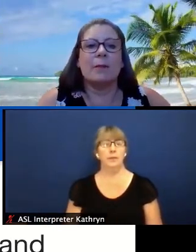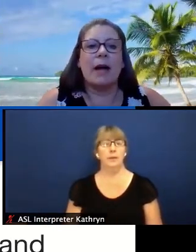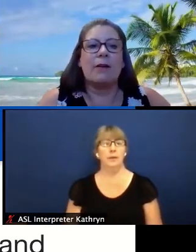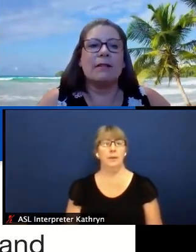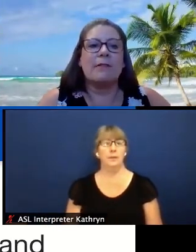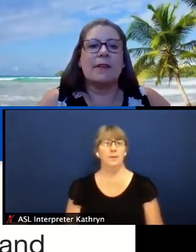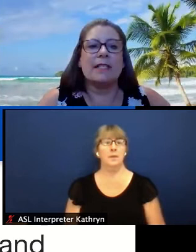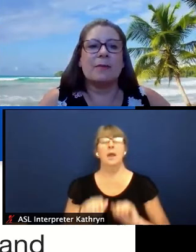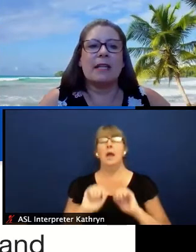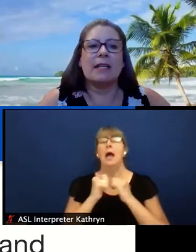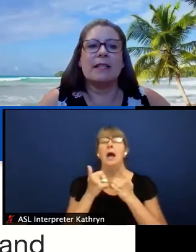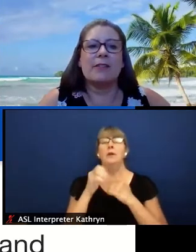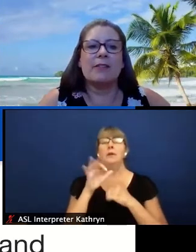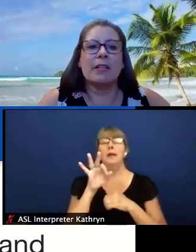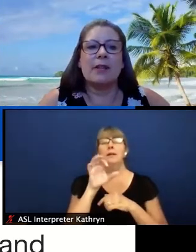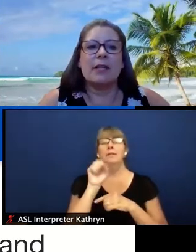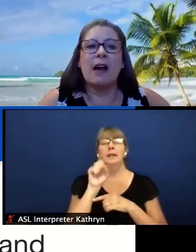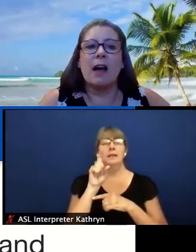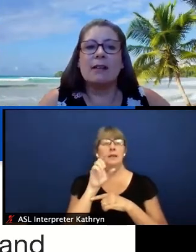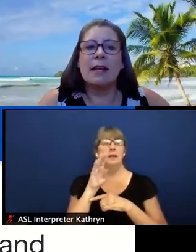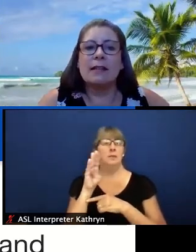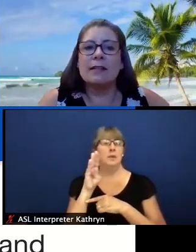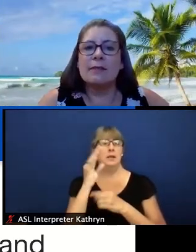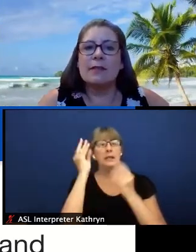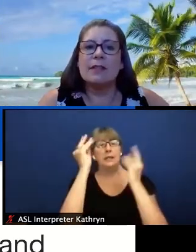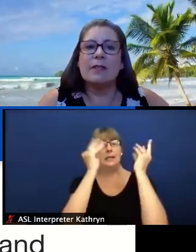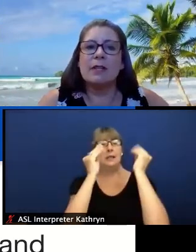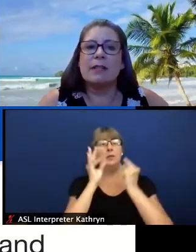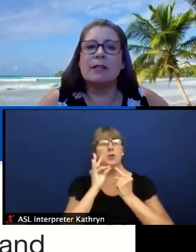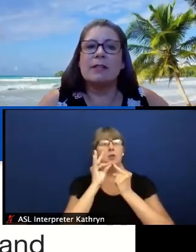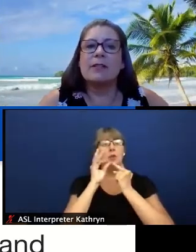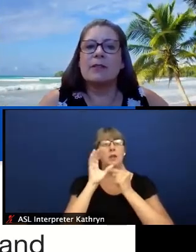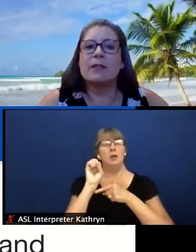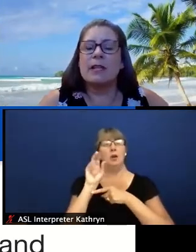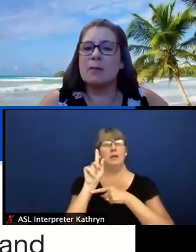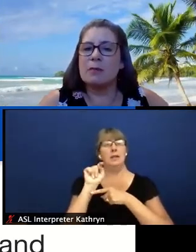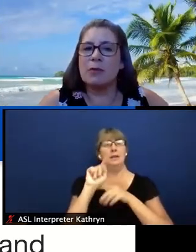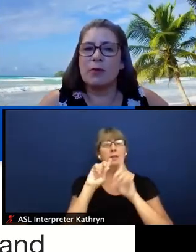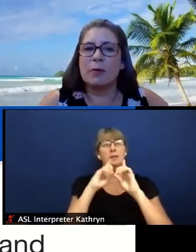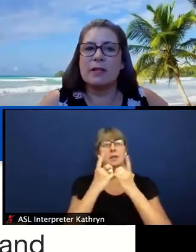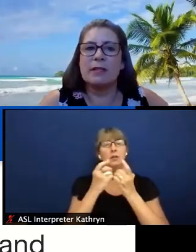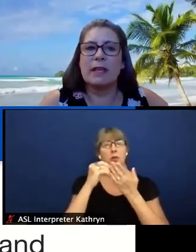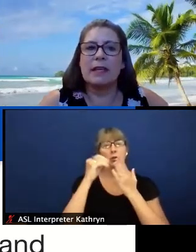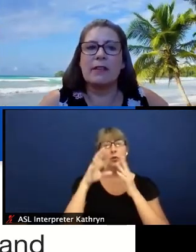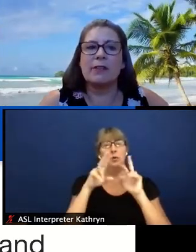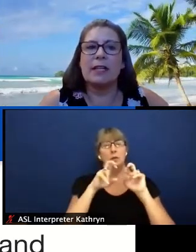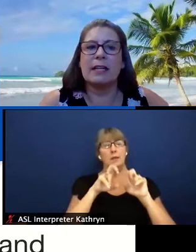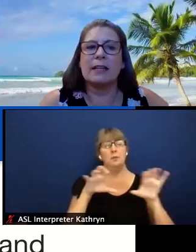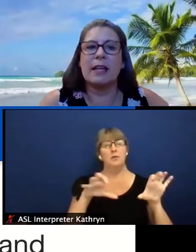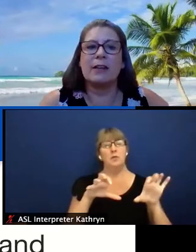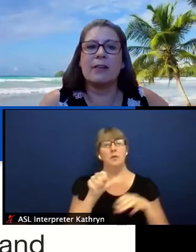How does FSDB consider the unique context of the district Student Assessment performance and other key indicators?